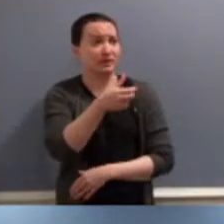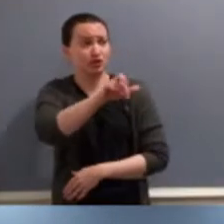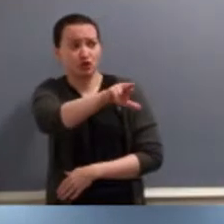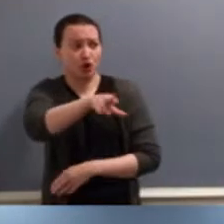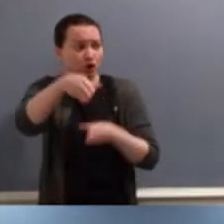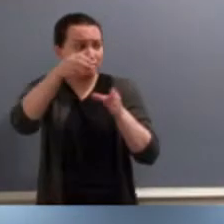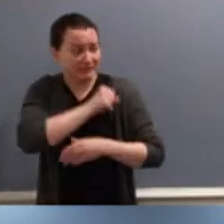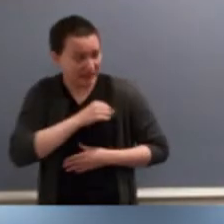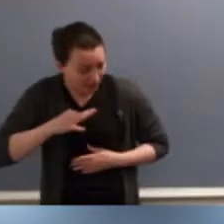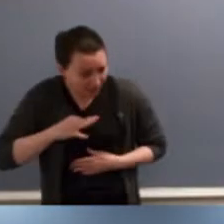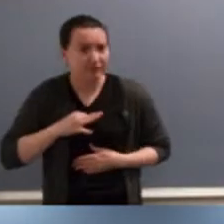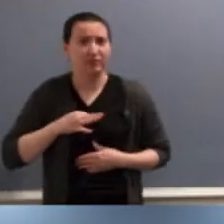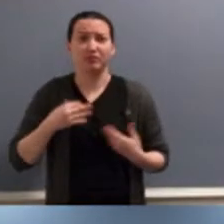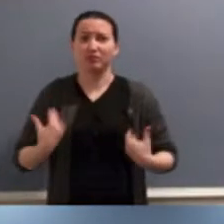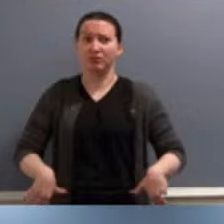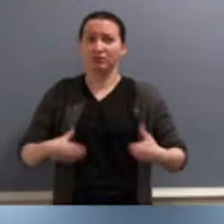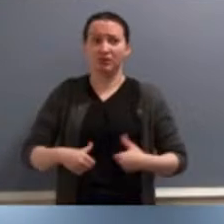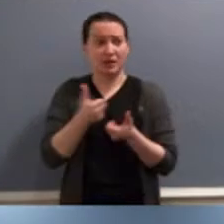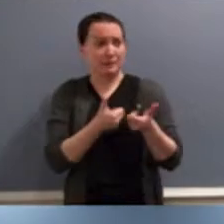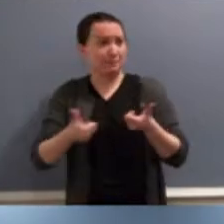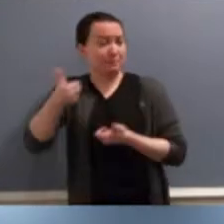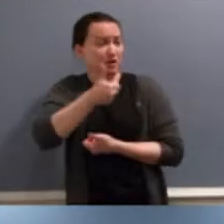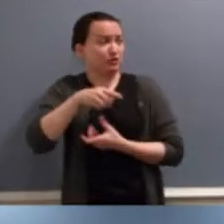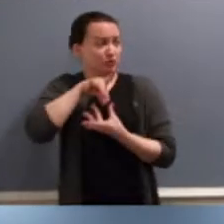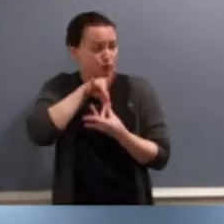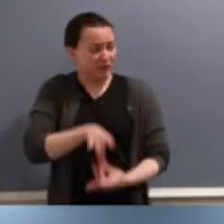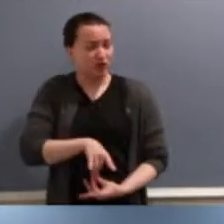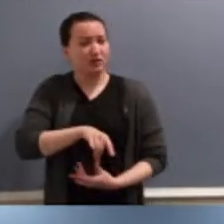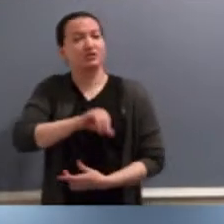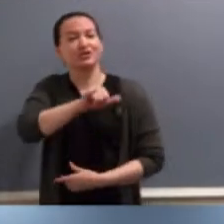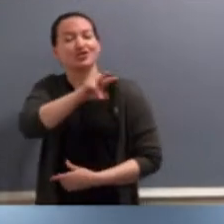staff and also our administration as it relates to John was talking about